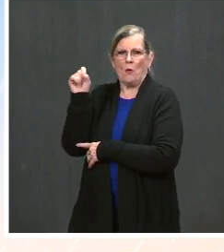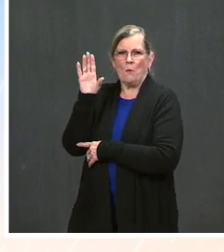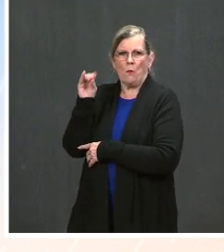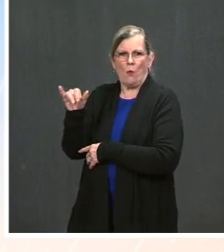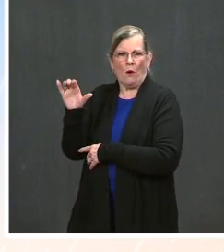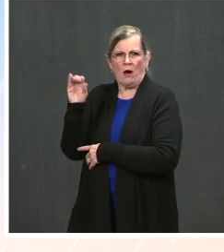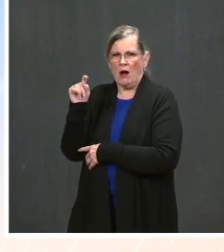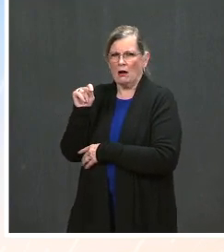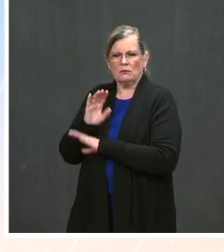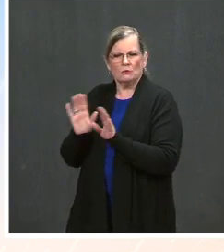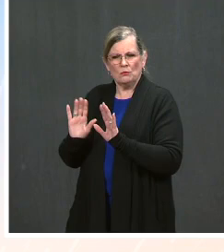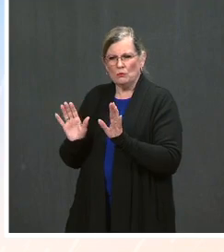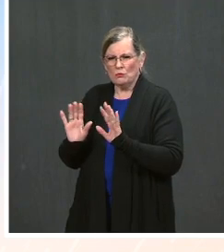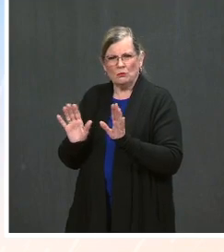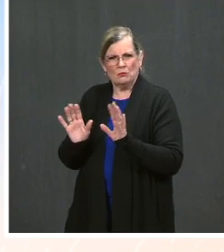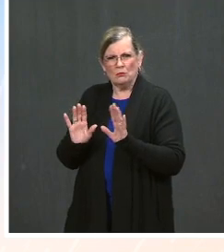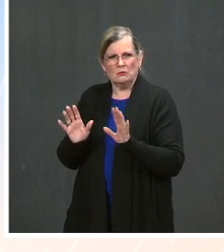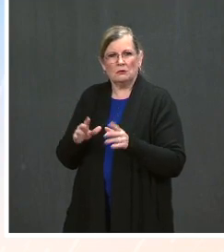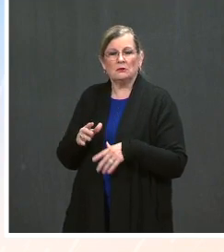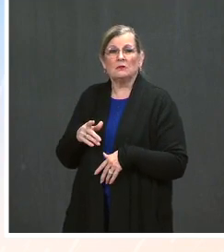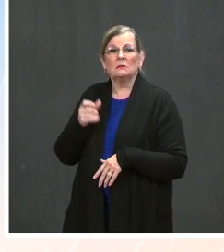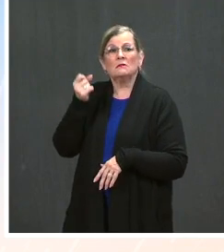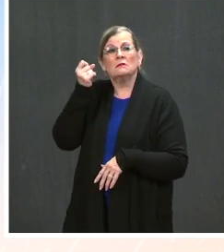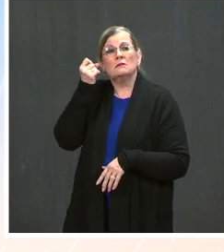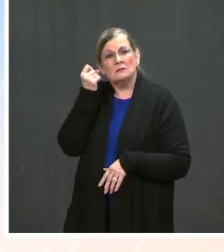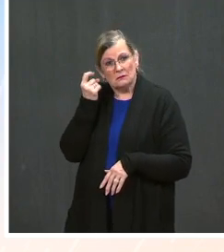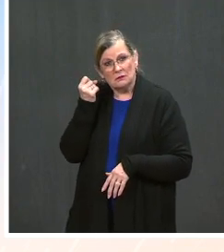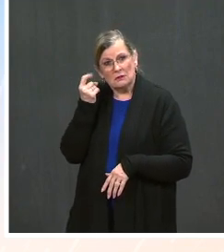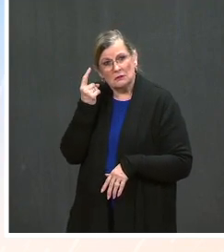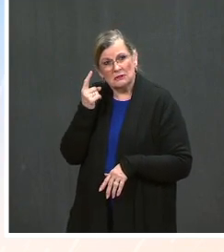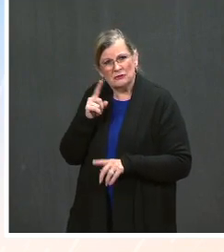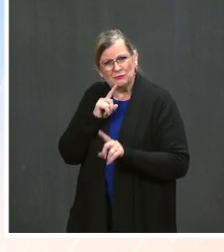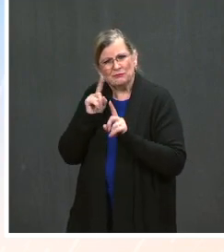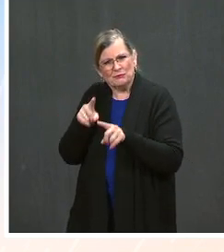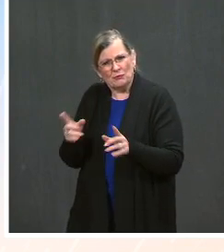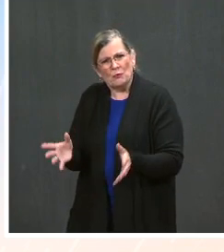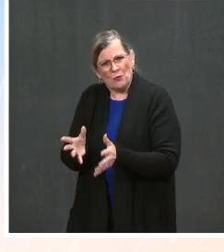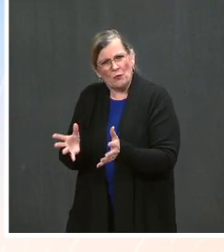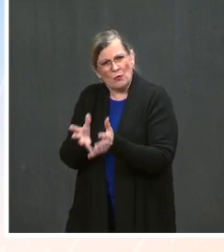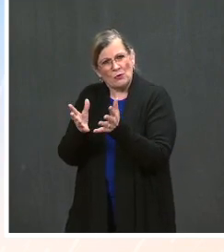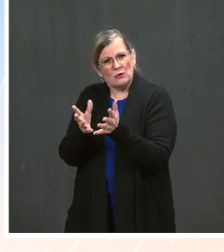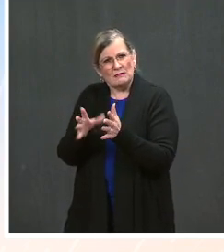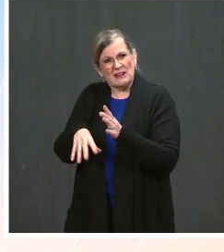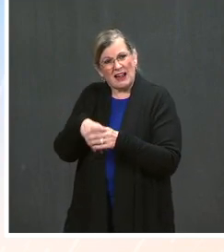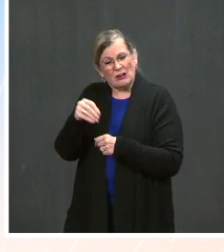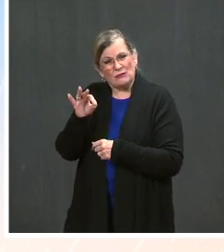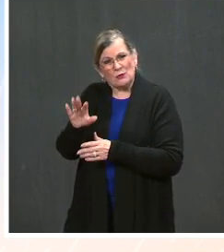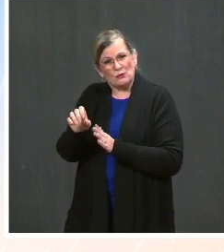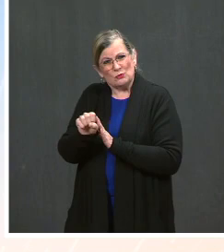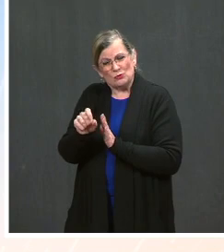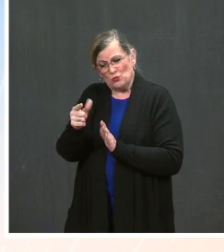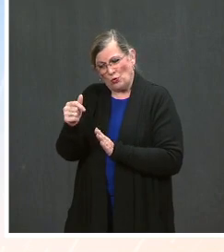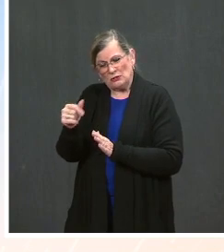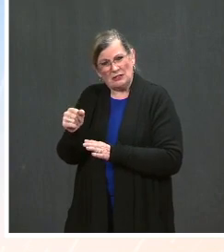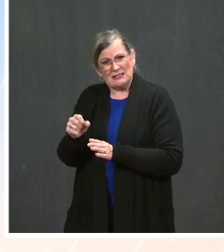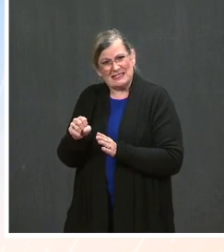move their game out of Georgia. He was conveying that if that was a decision that was made, that he would certainly support that.